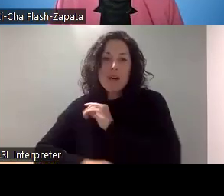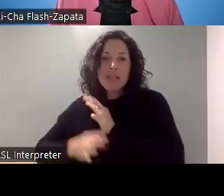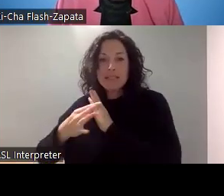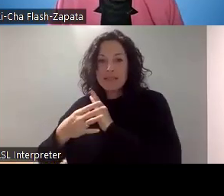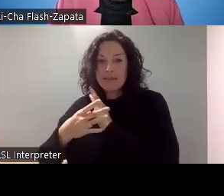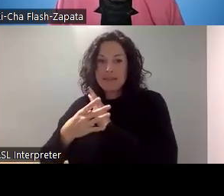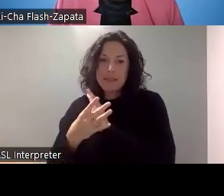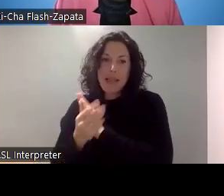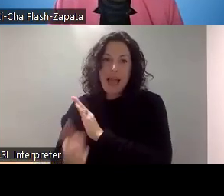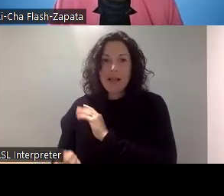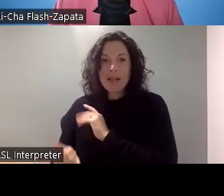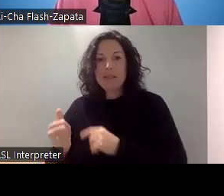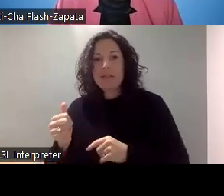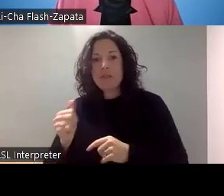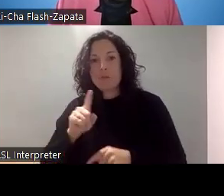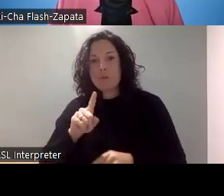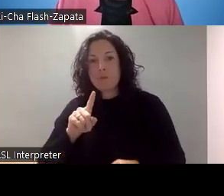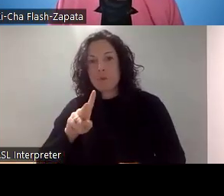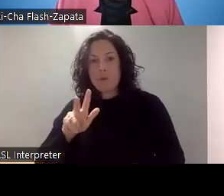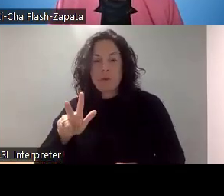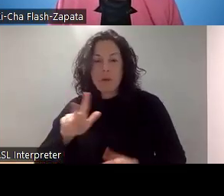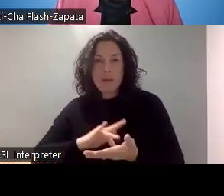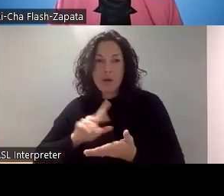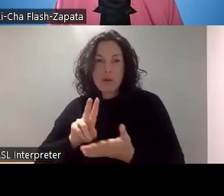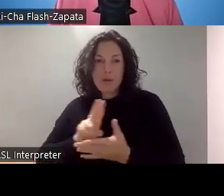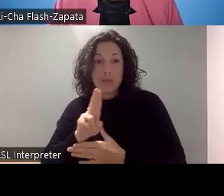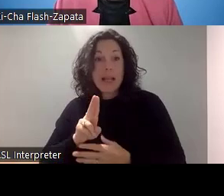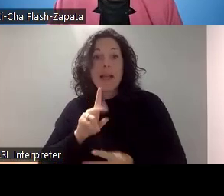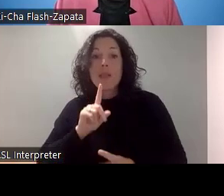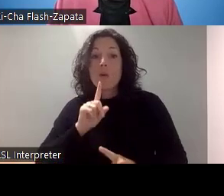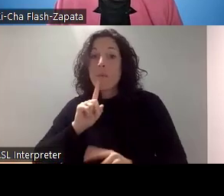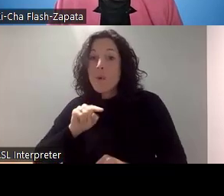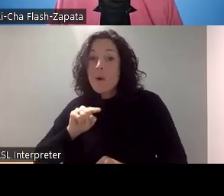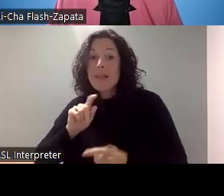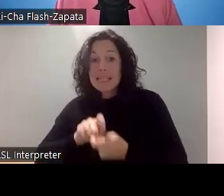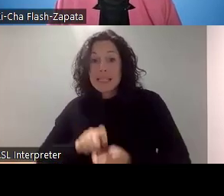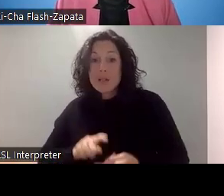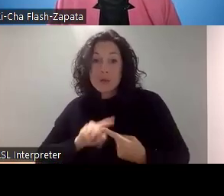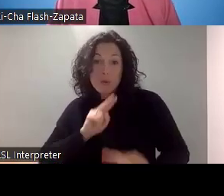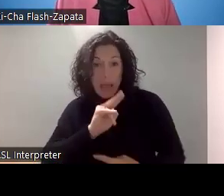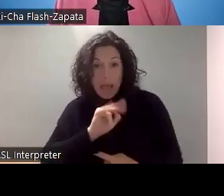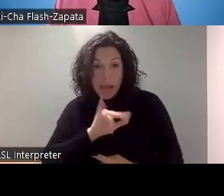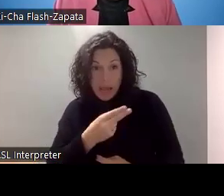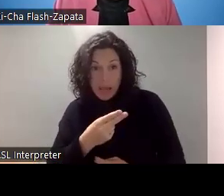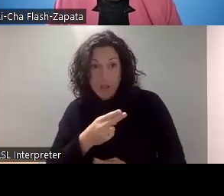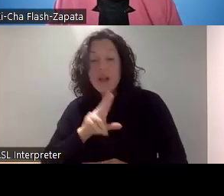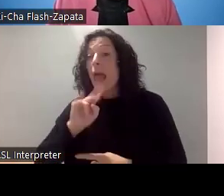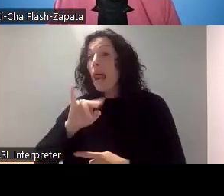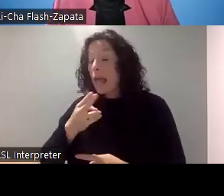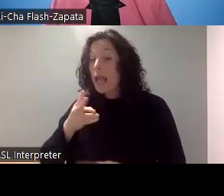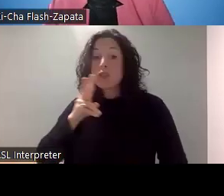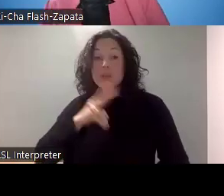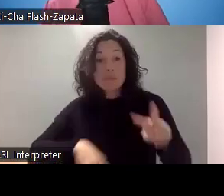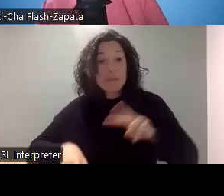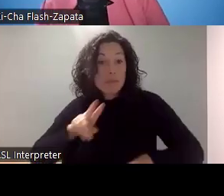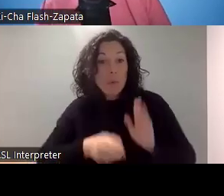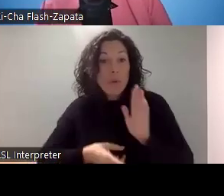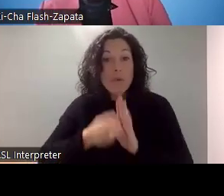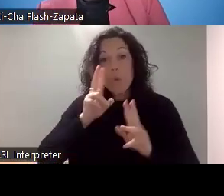The university investigated the issues and reported the details to NIH. NIH reviewed and analyzed the details